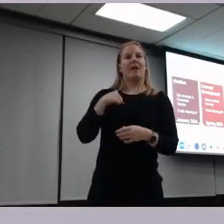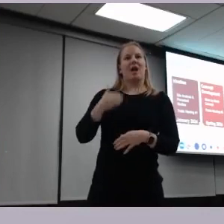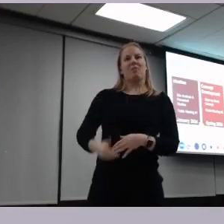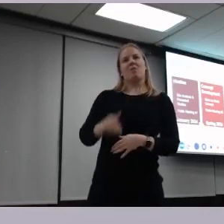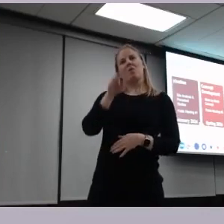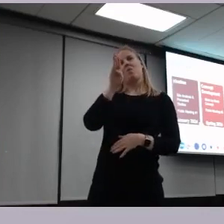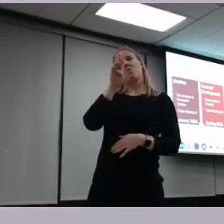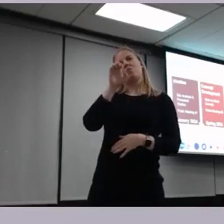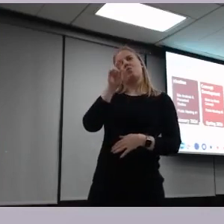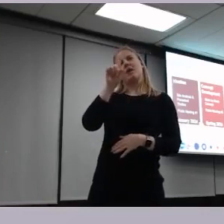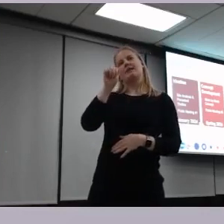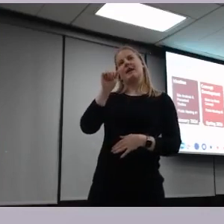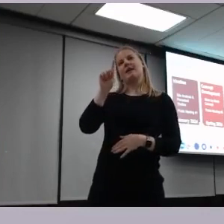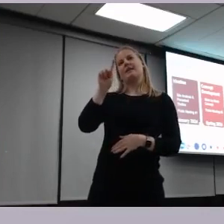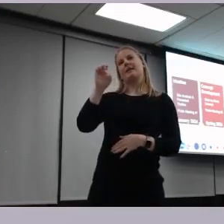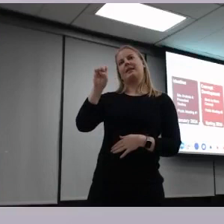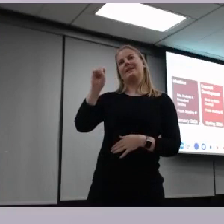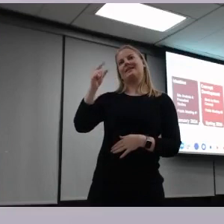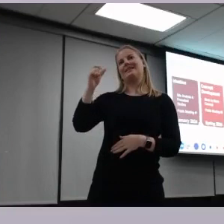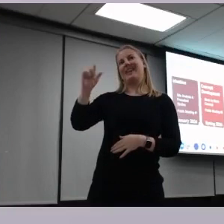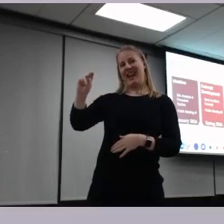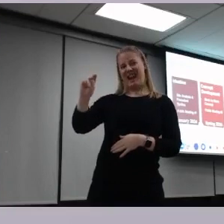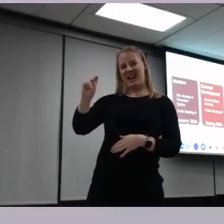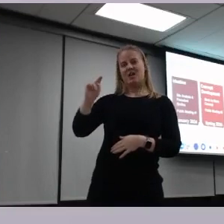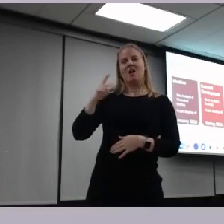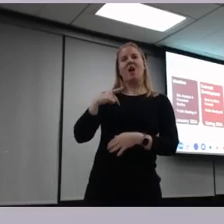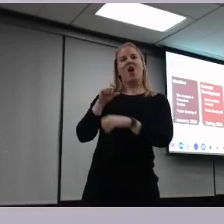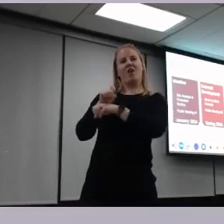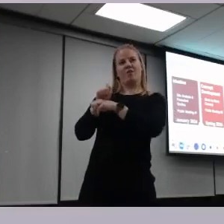I've been the site design group for 17 years as a senior project manager